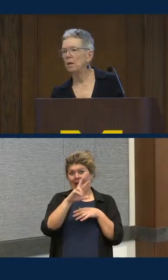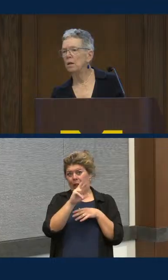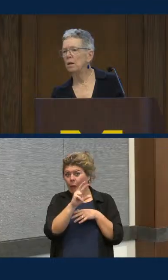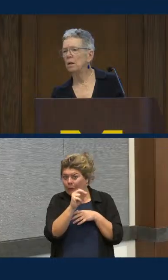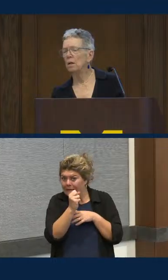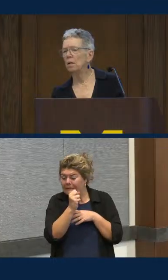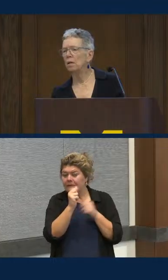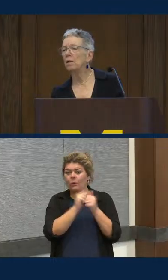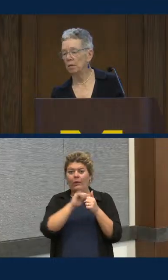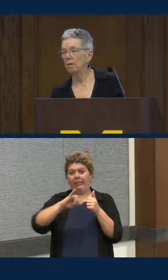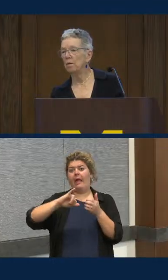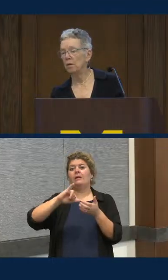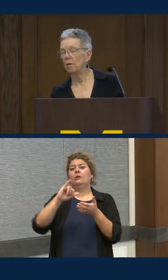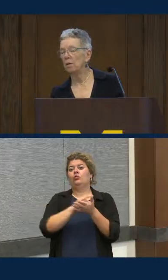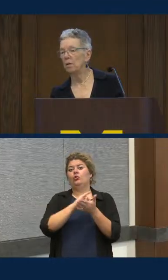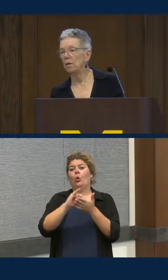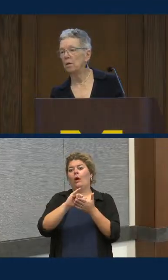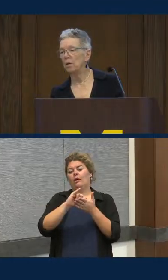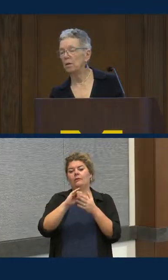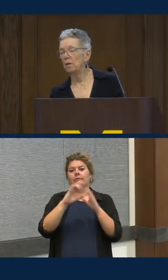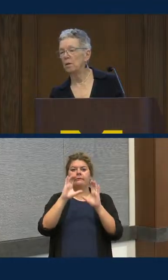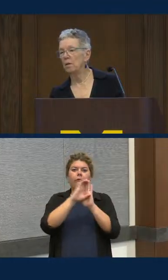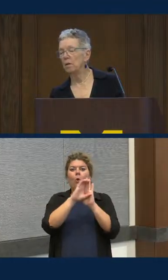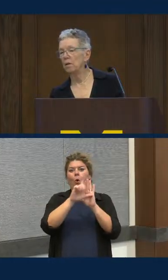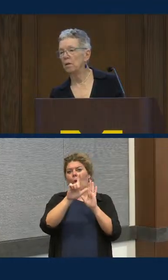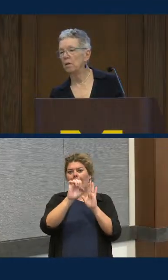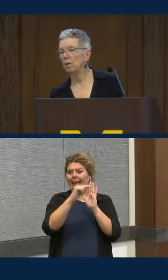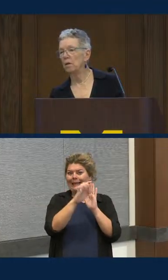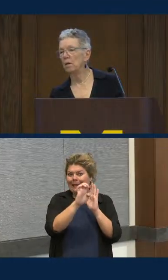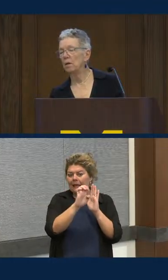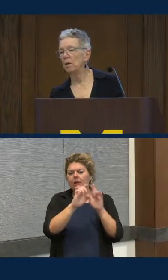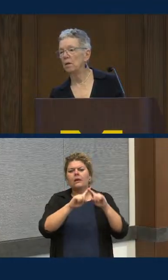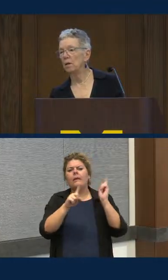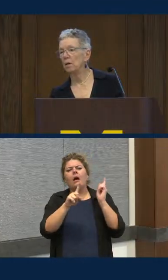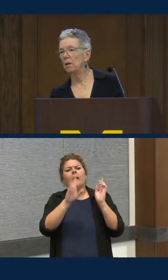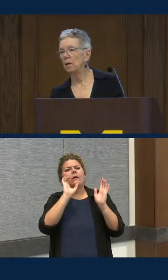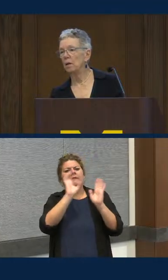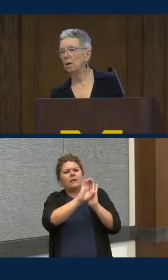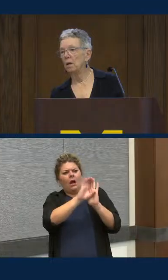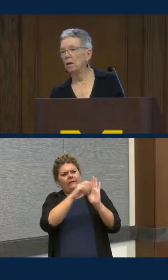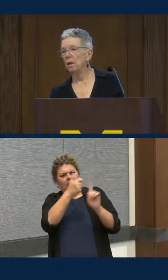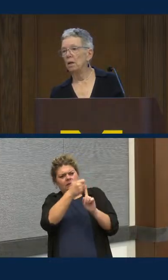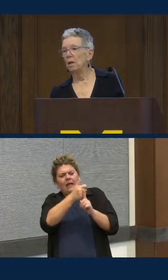York league but what extent did